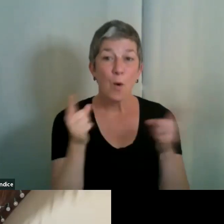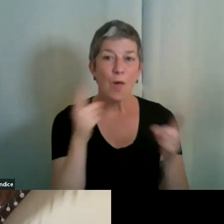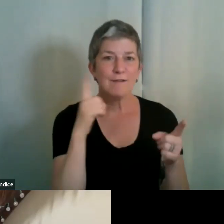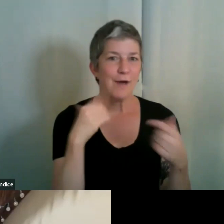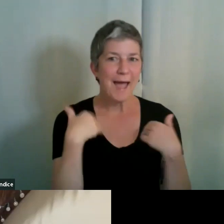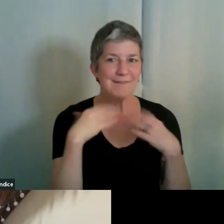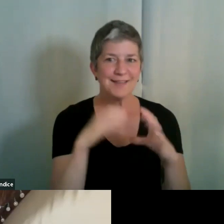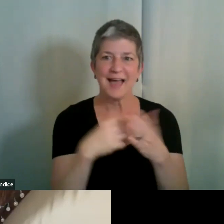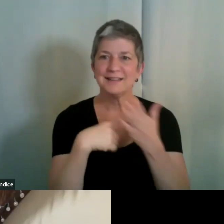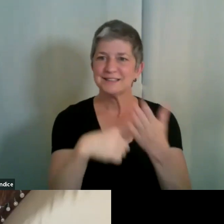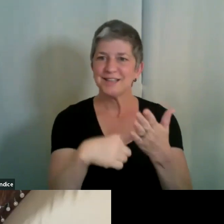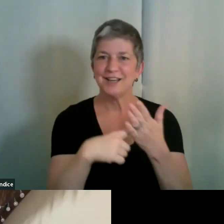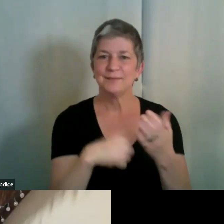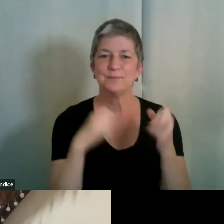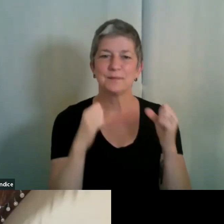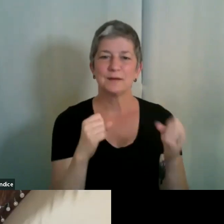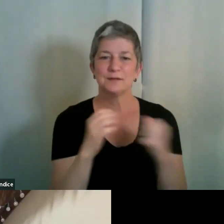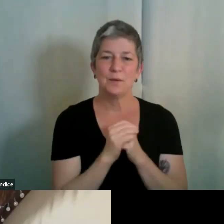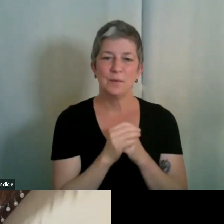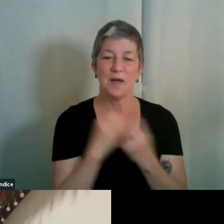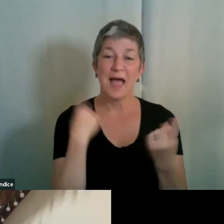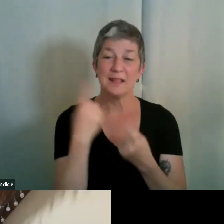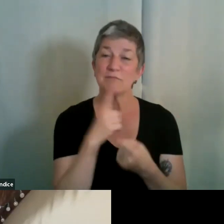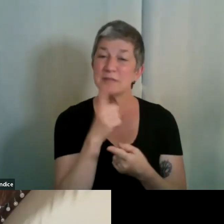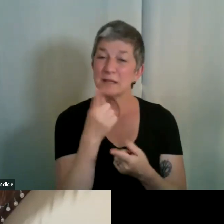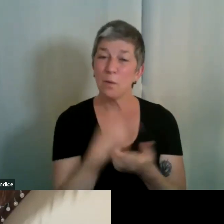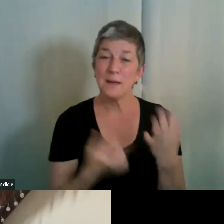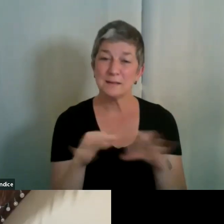discussion. So I think what's important is both of you have a